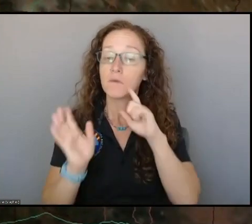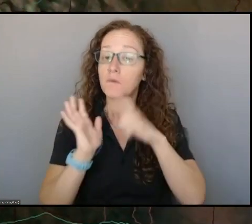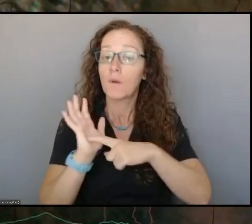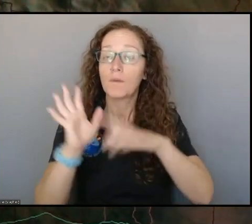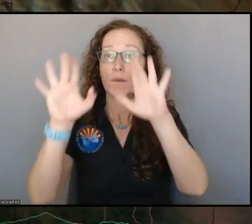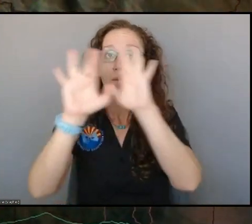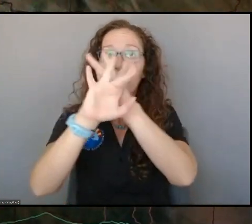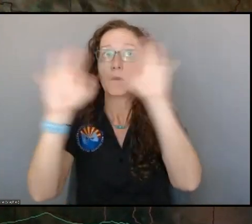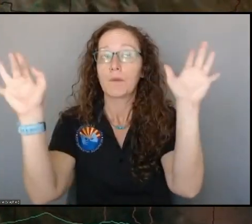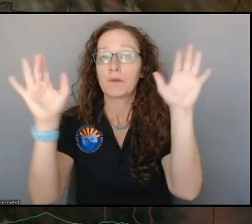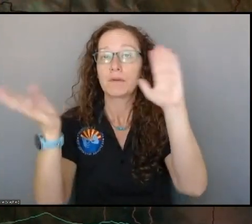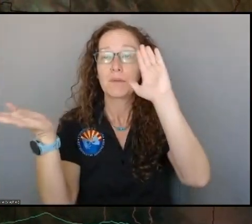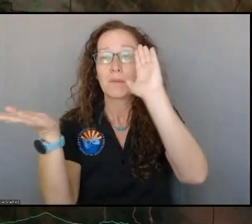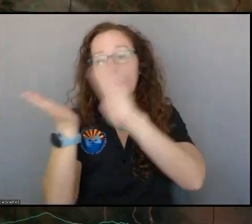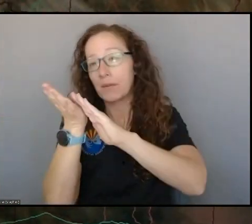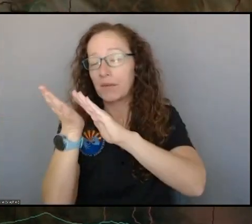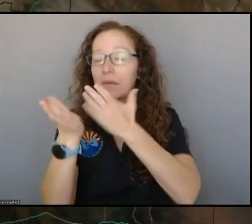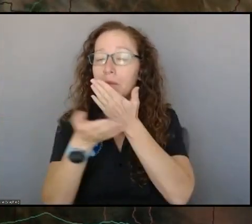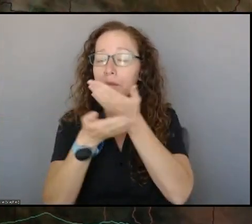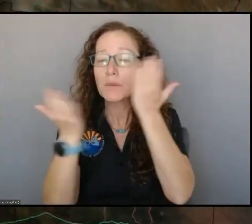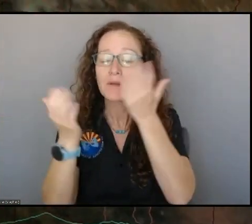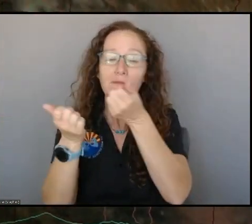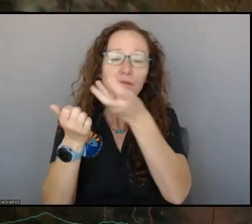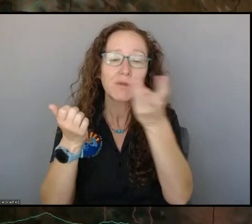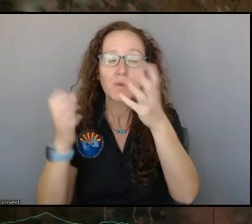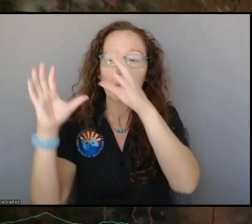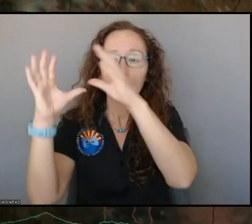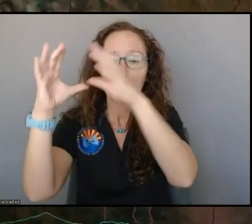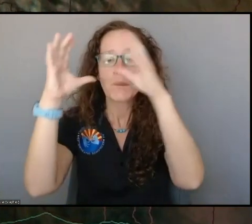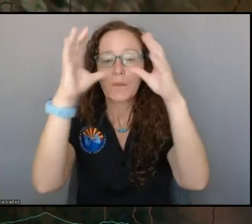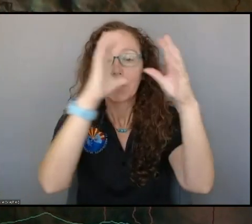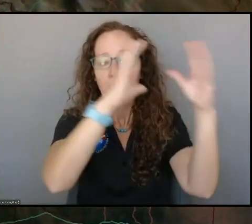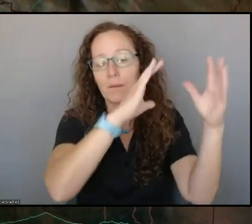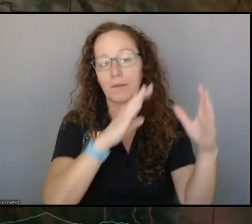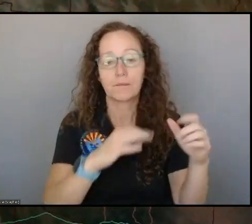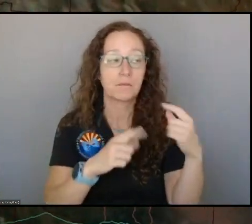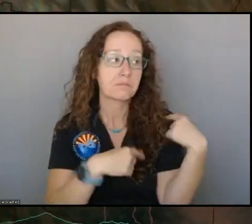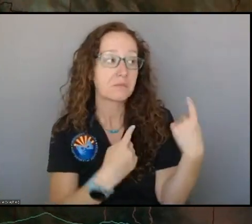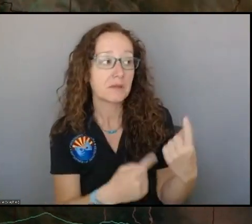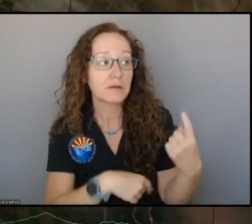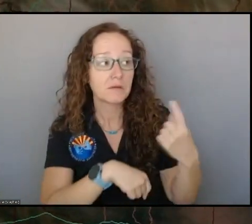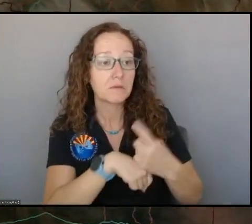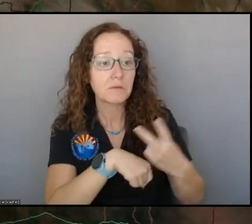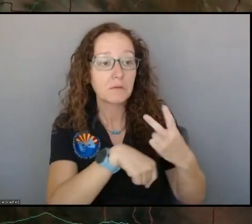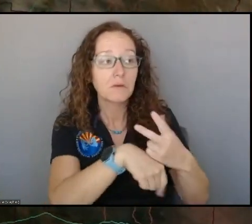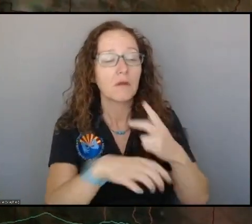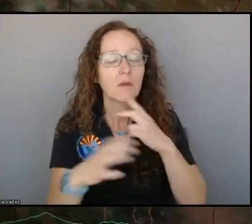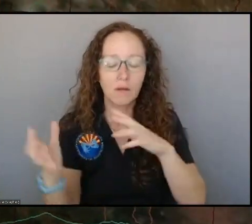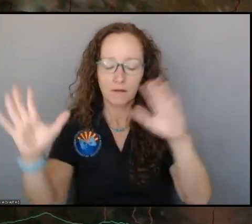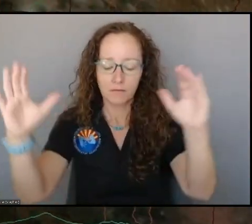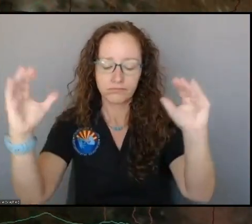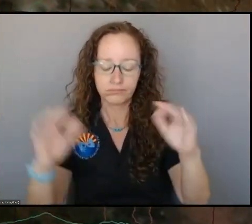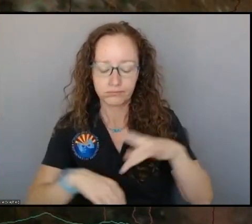had a lot of low clouds over the eastern plains of New Mexico, with that really hard push of moisture out from the